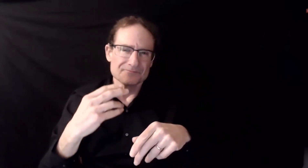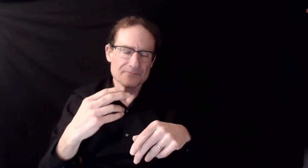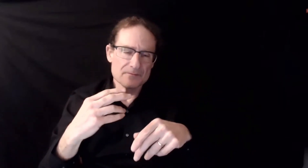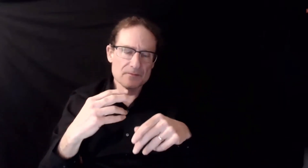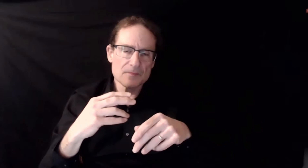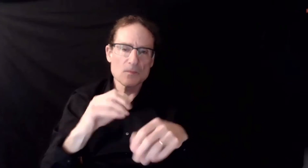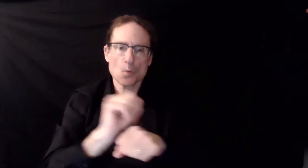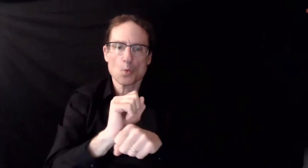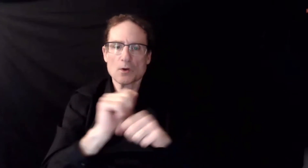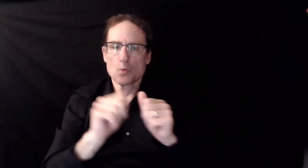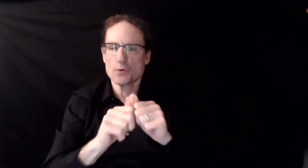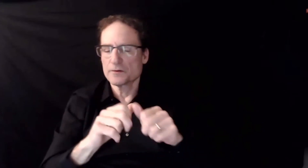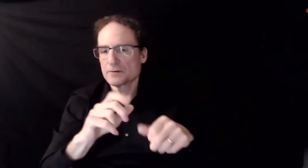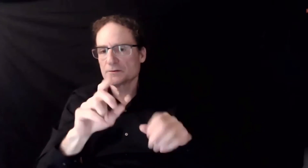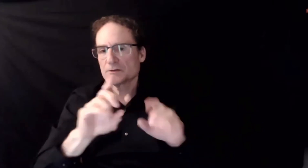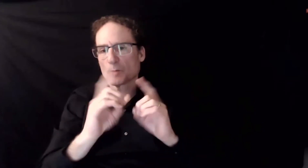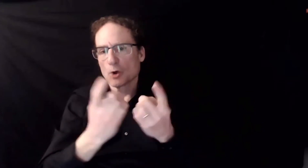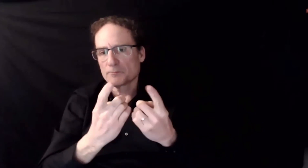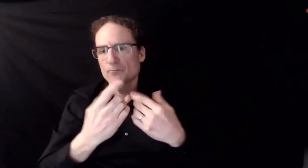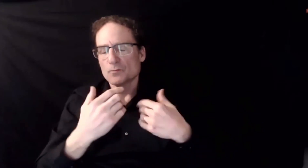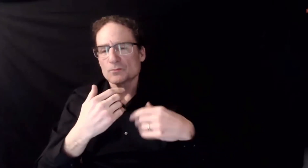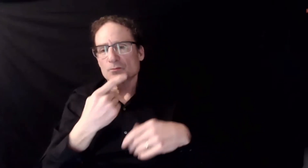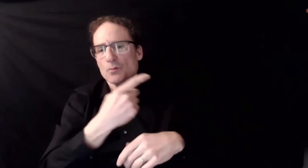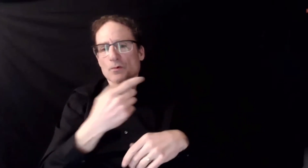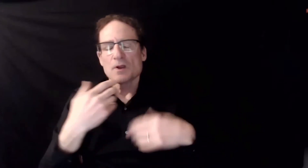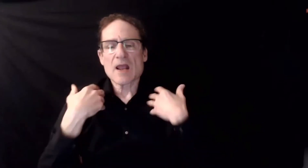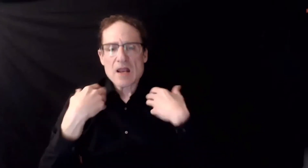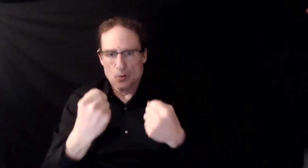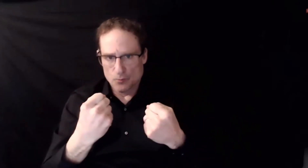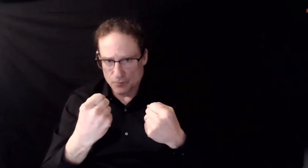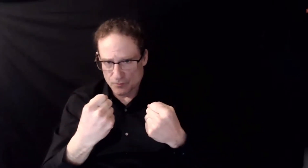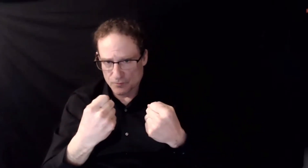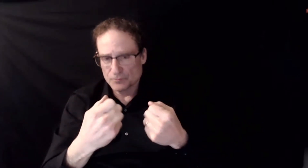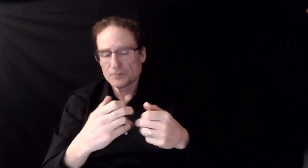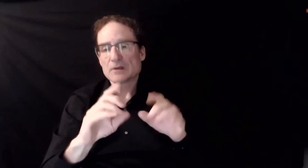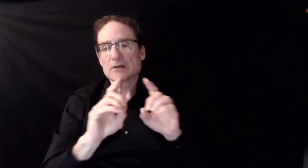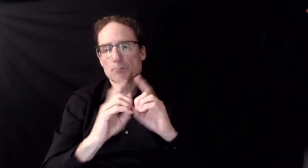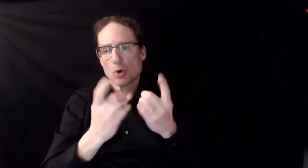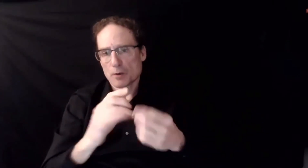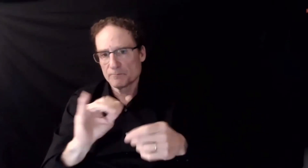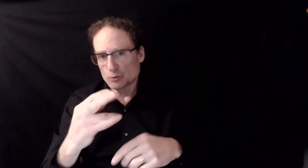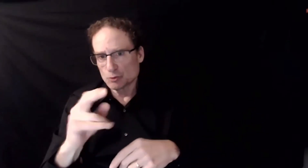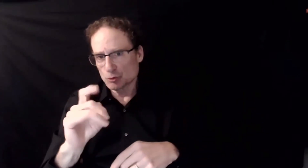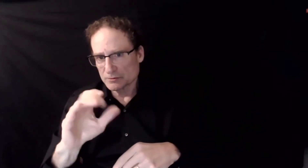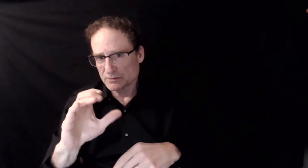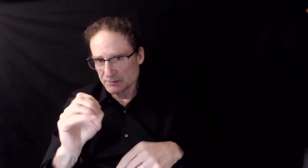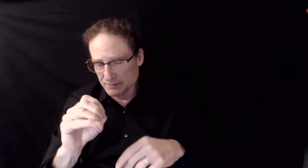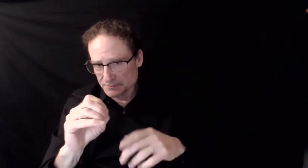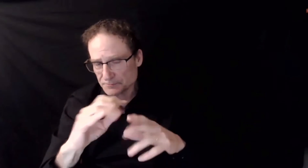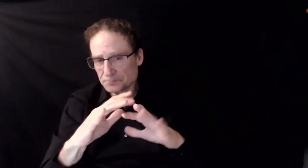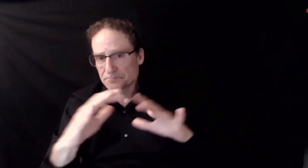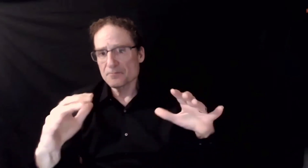And one that I've always looked back on fondly was the health department,